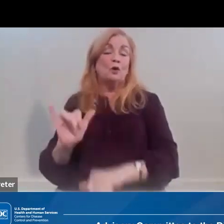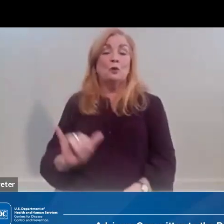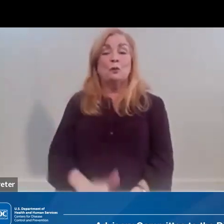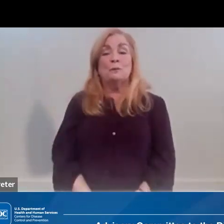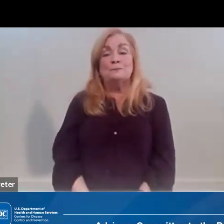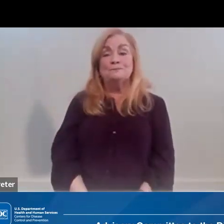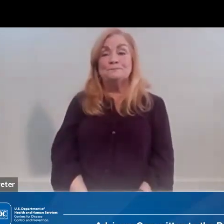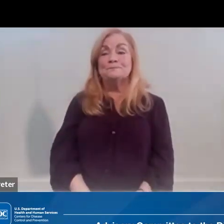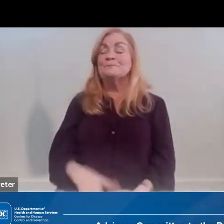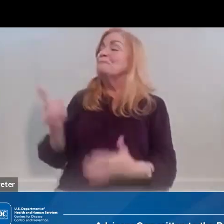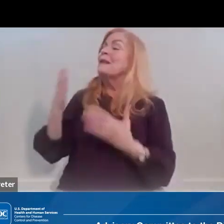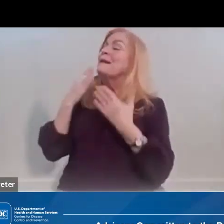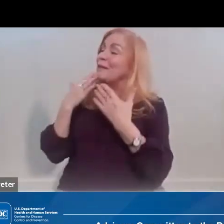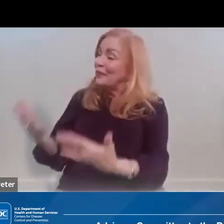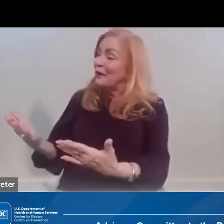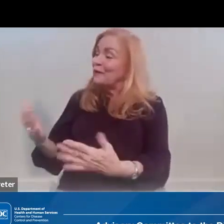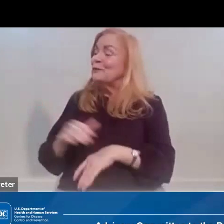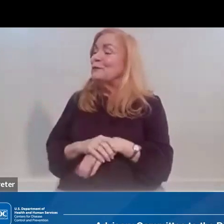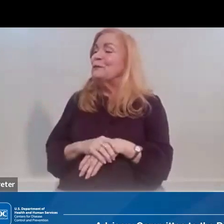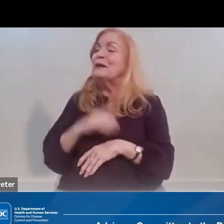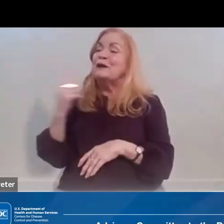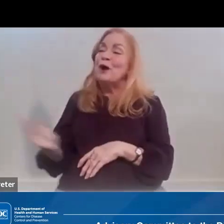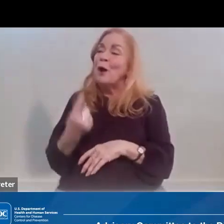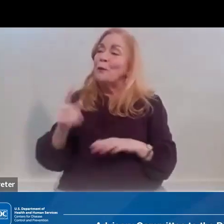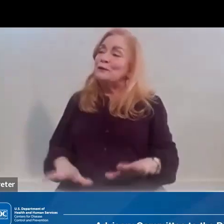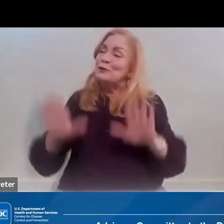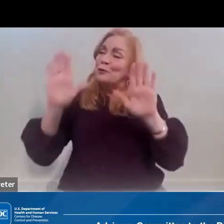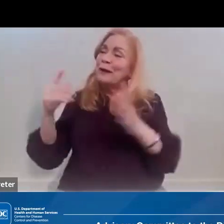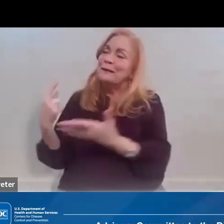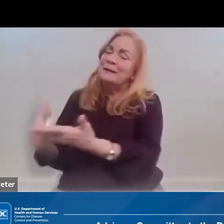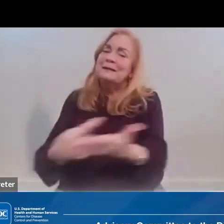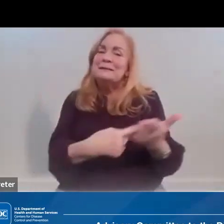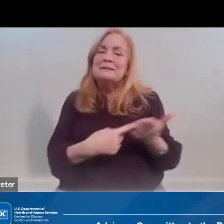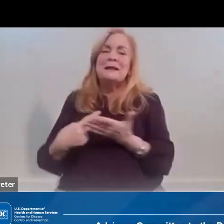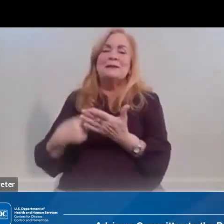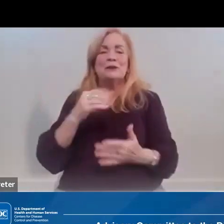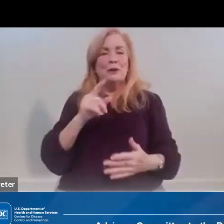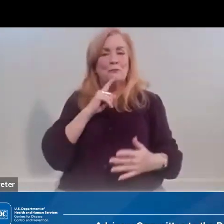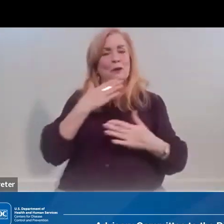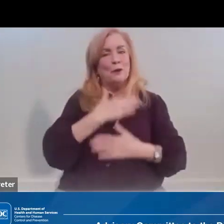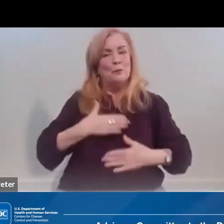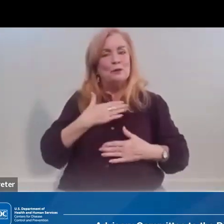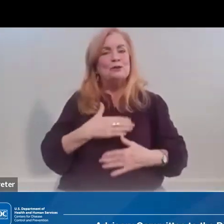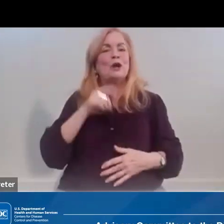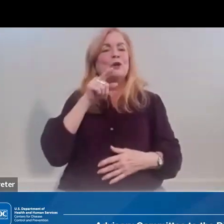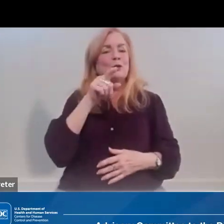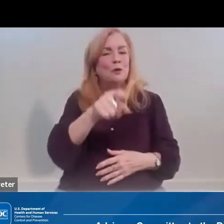Thank you Leandris. As always, a really great discussion, very stimulating, really much really appreciate you laying out those questions at the end.